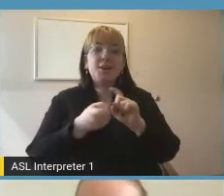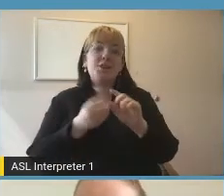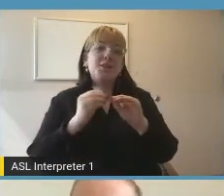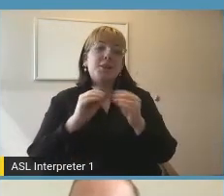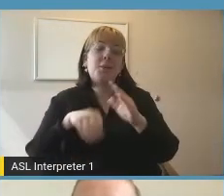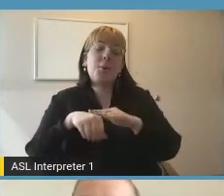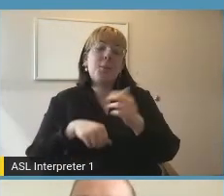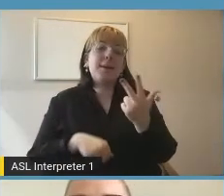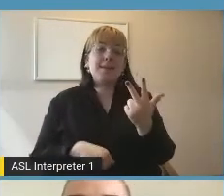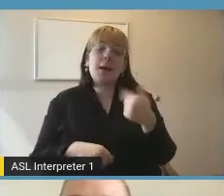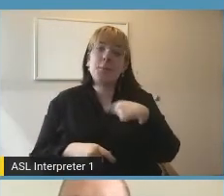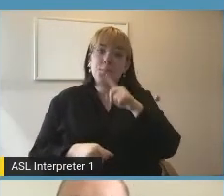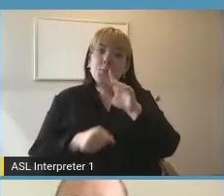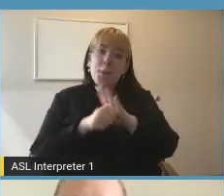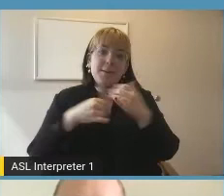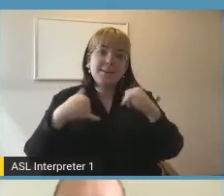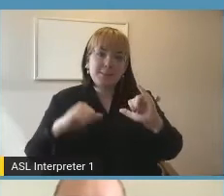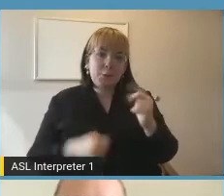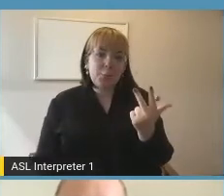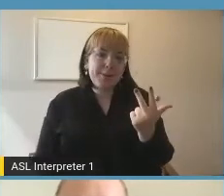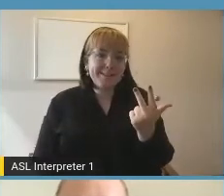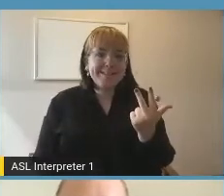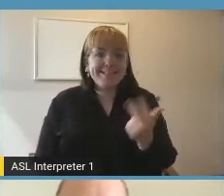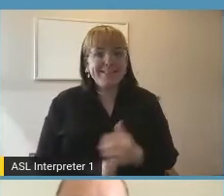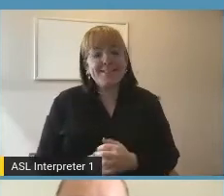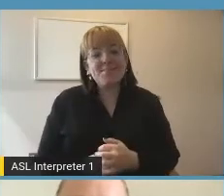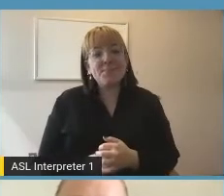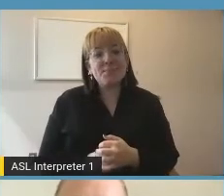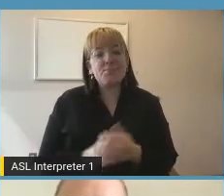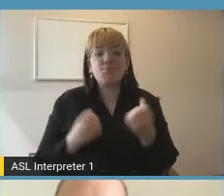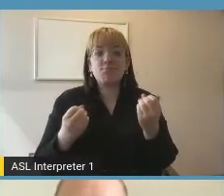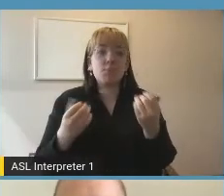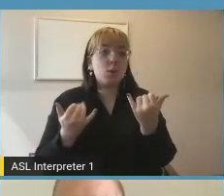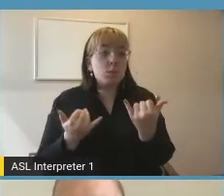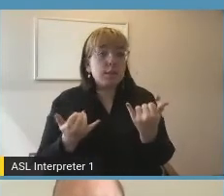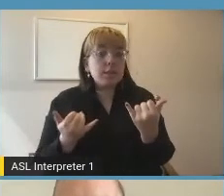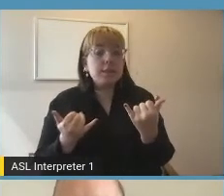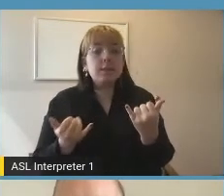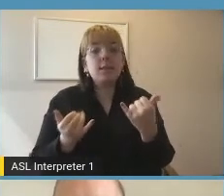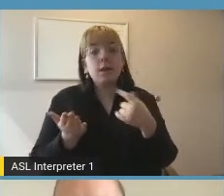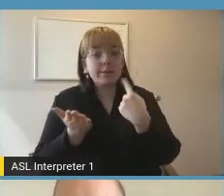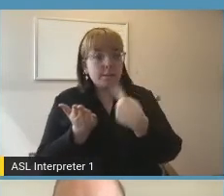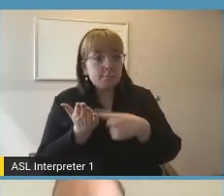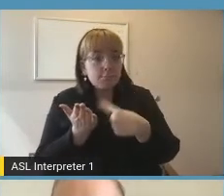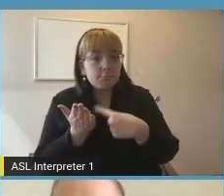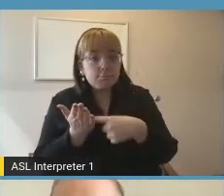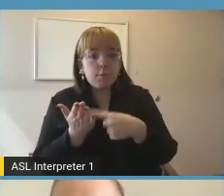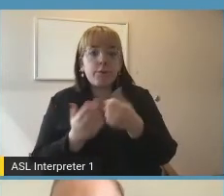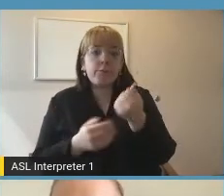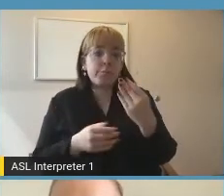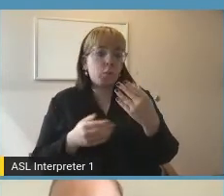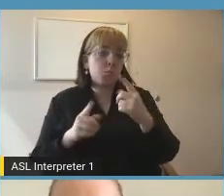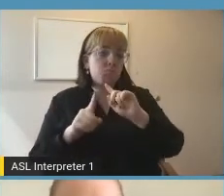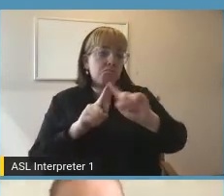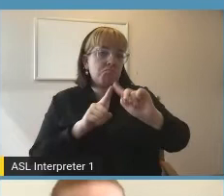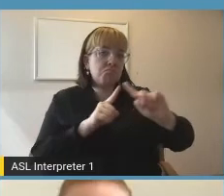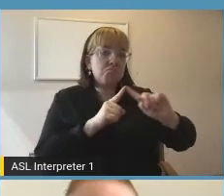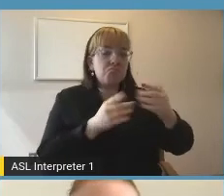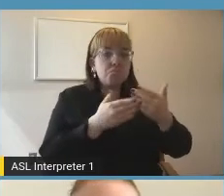we are on webinar three. Today we are going to talk about a few things. Software and tools